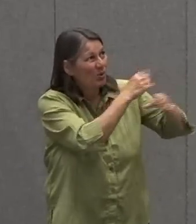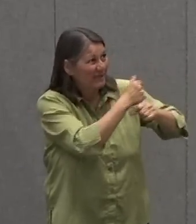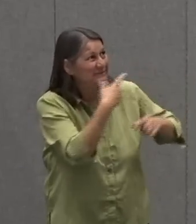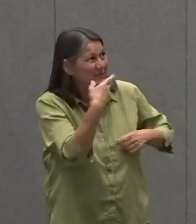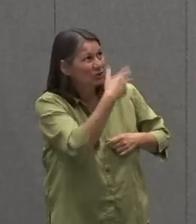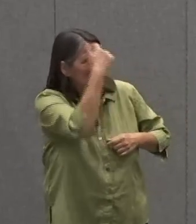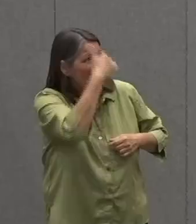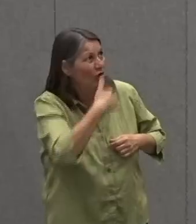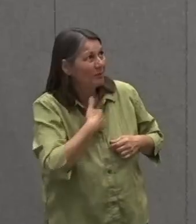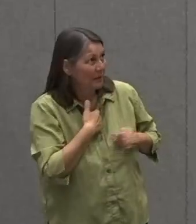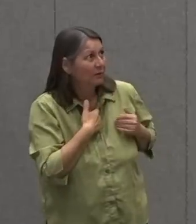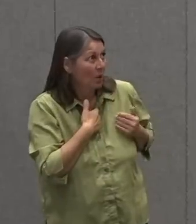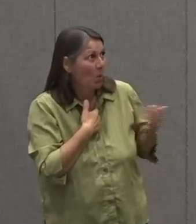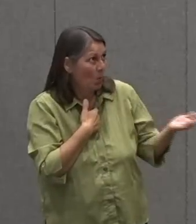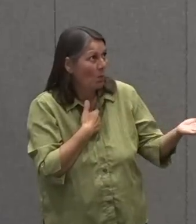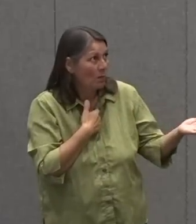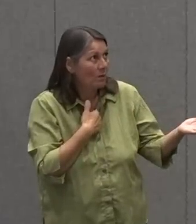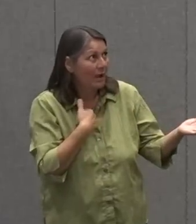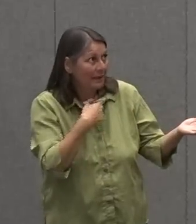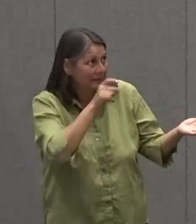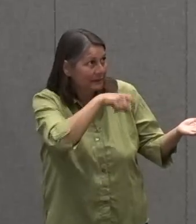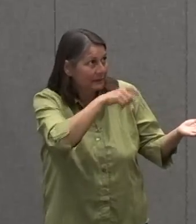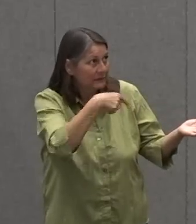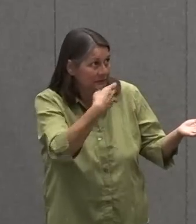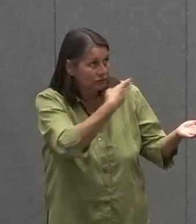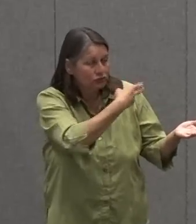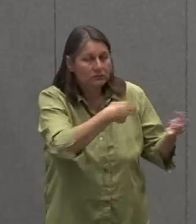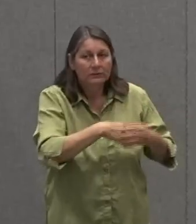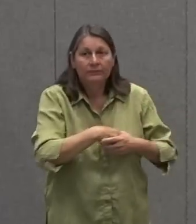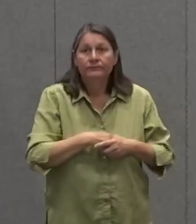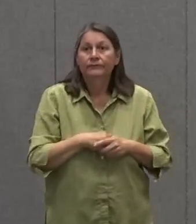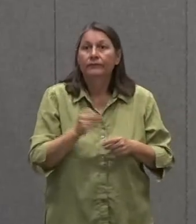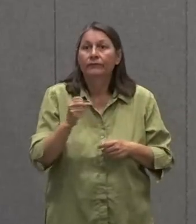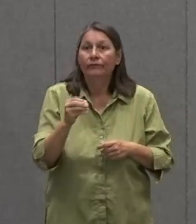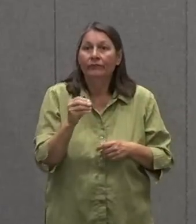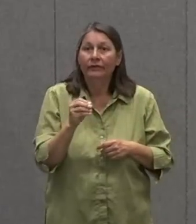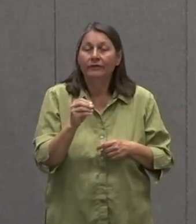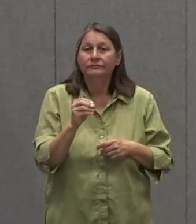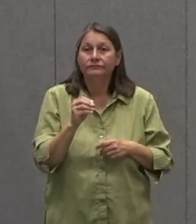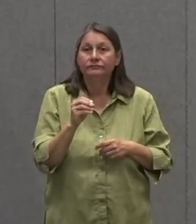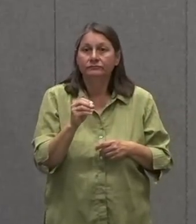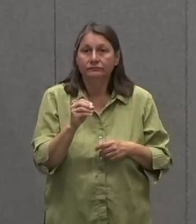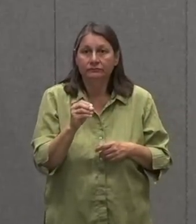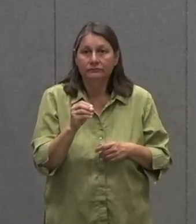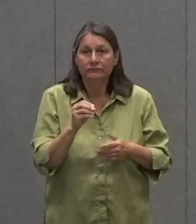and that you're able to use those on your own. All right, so we're gonna fold this sheet of paper.